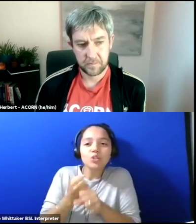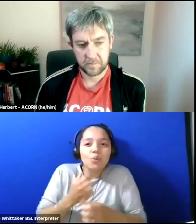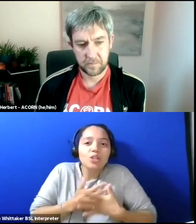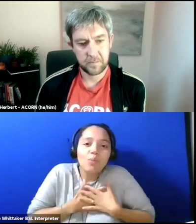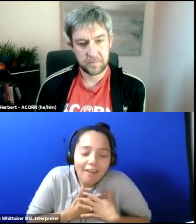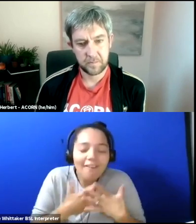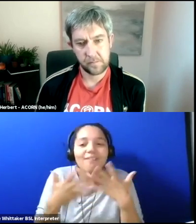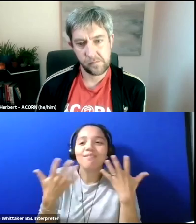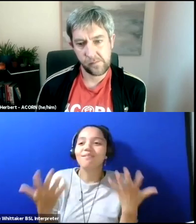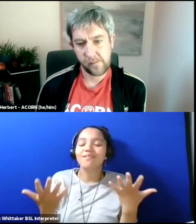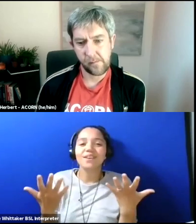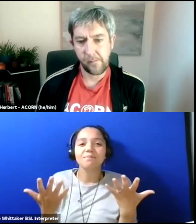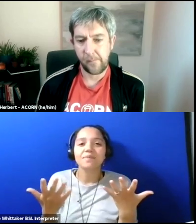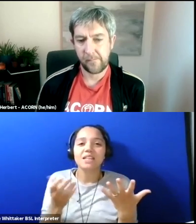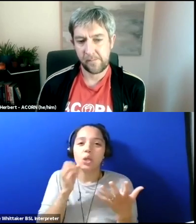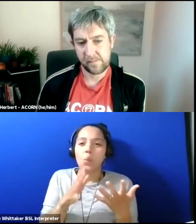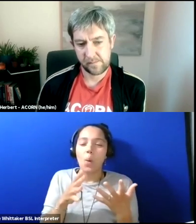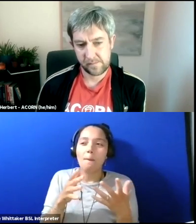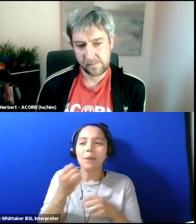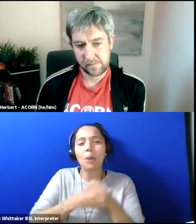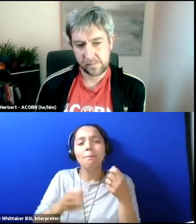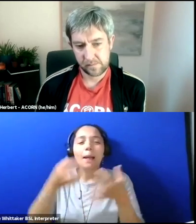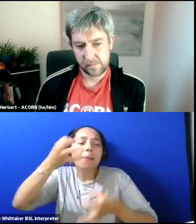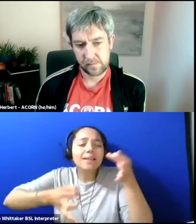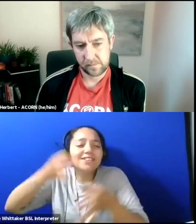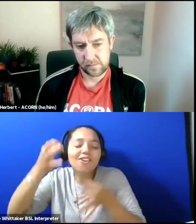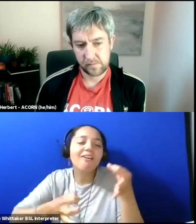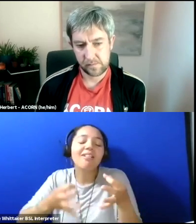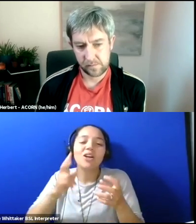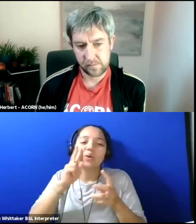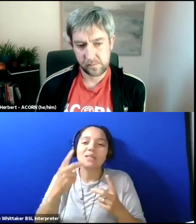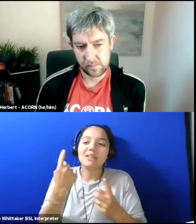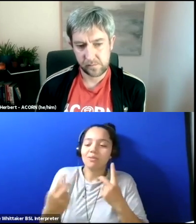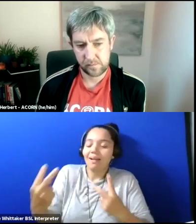So you're not going to start politicising it. You're not going to see yourself as a worker.